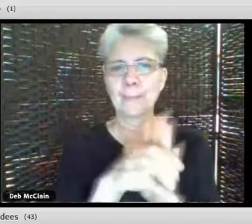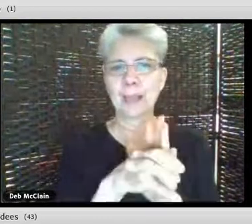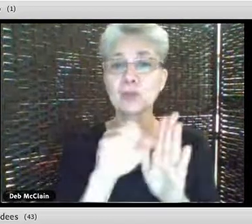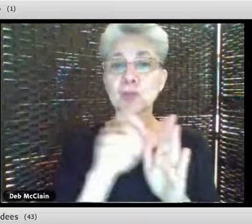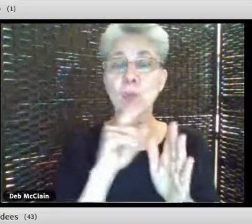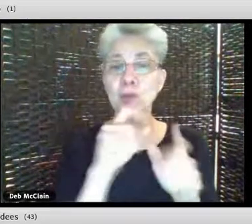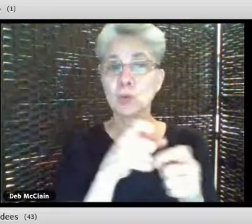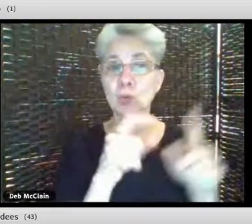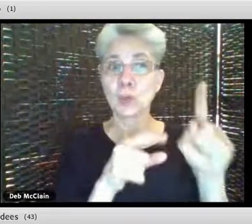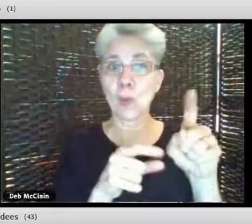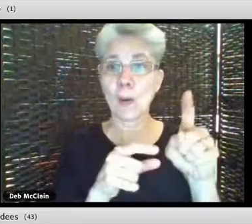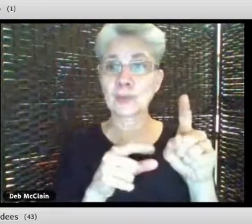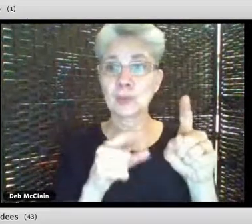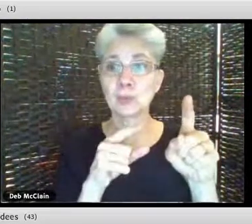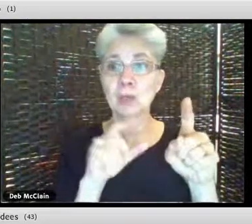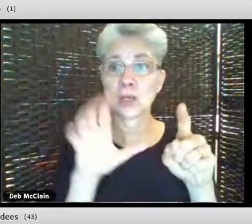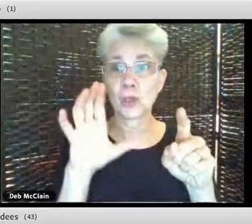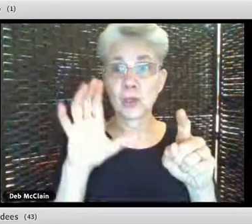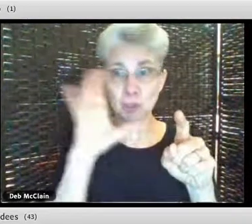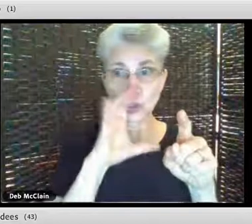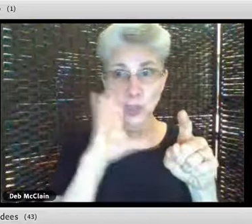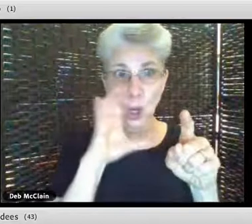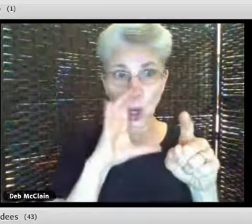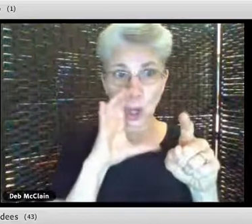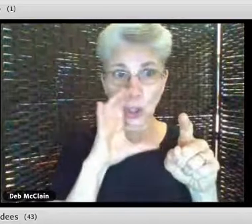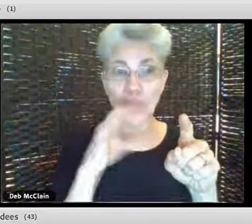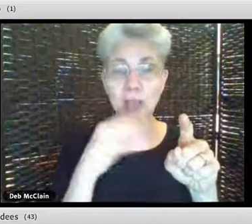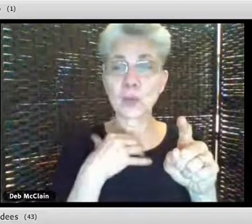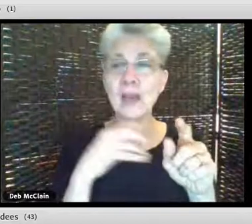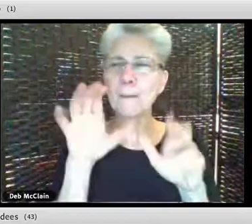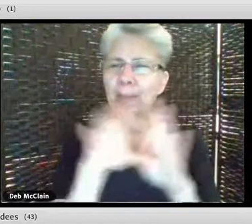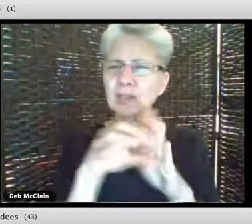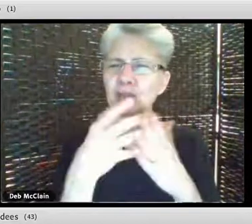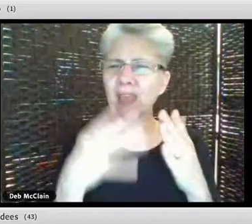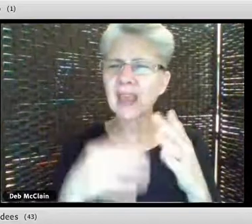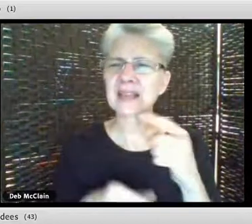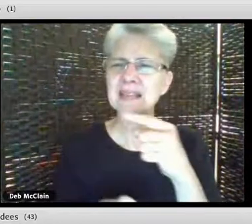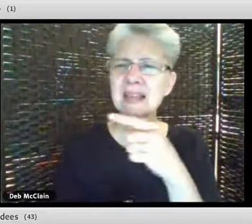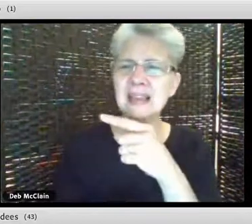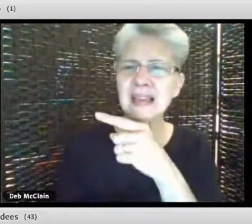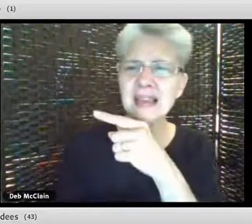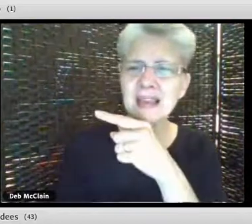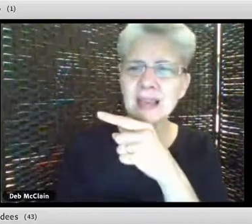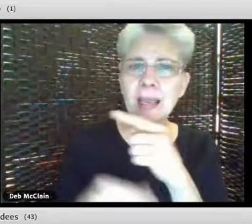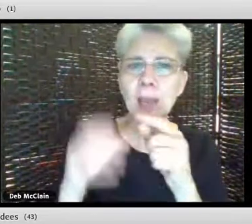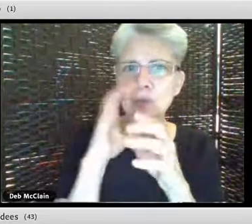and it will actually translate the text that's in the picture. So when you go up here to search,